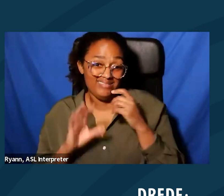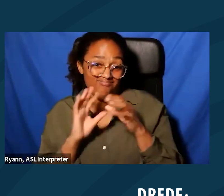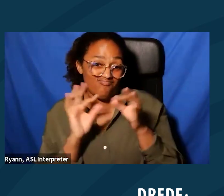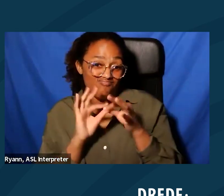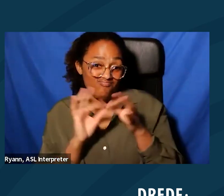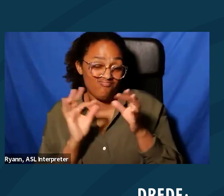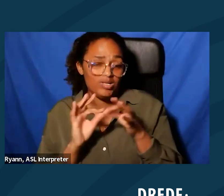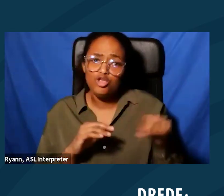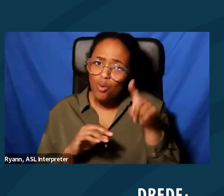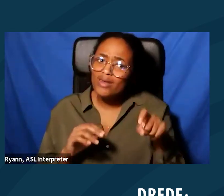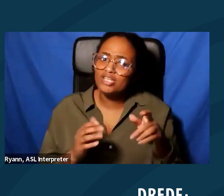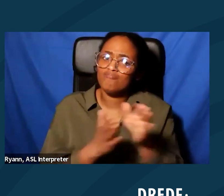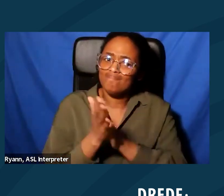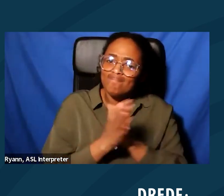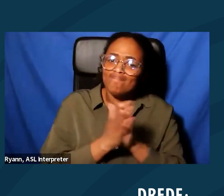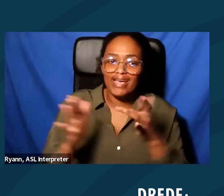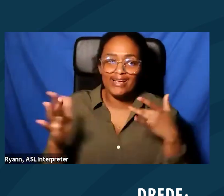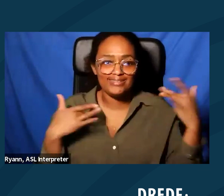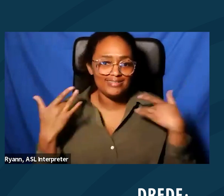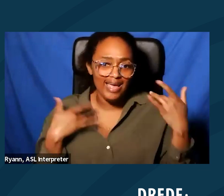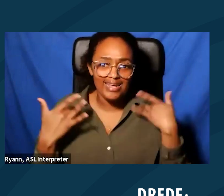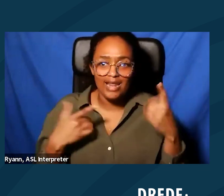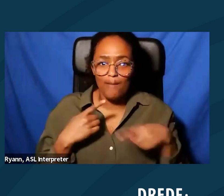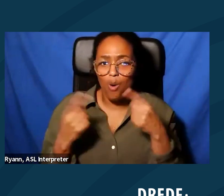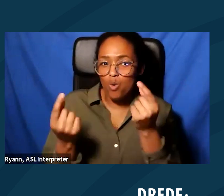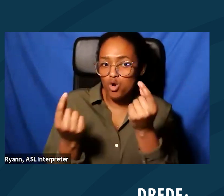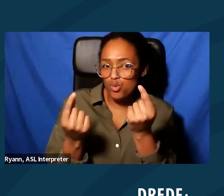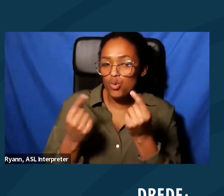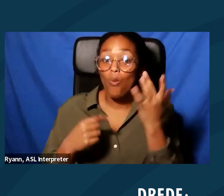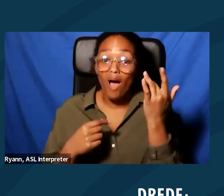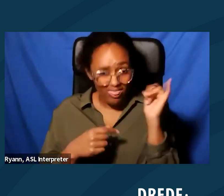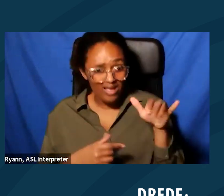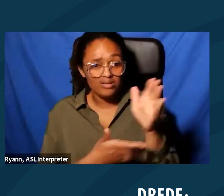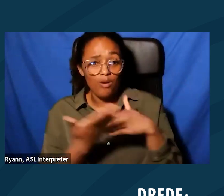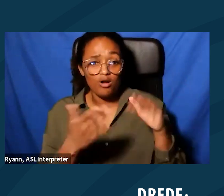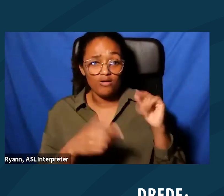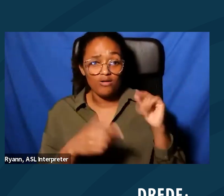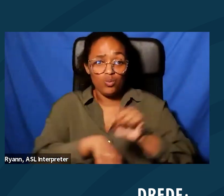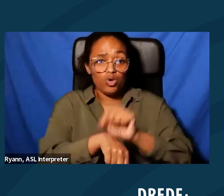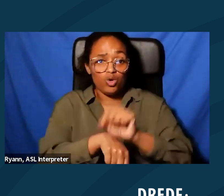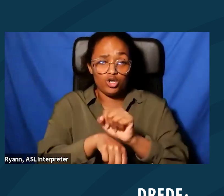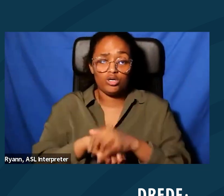And that is so important here, because the stuff that Mike talked about is what